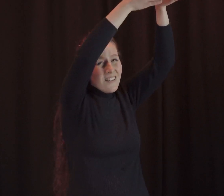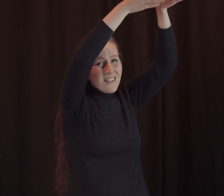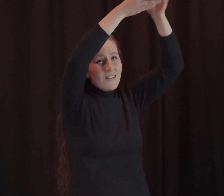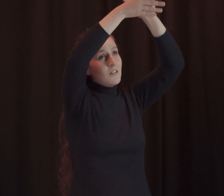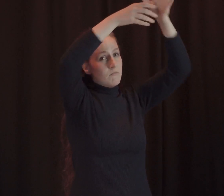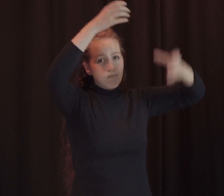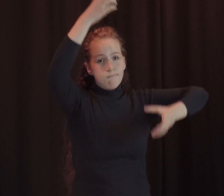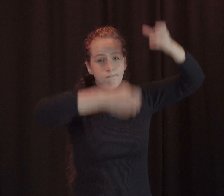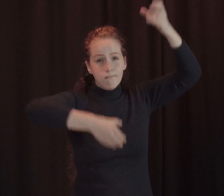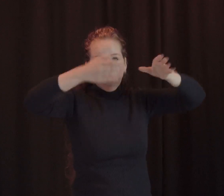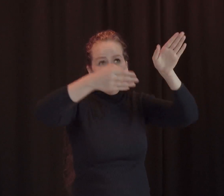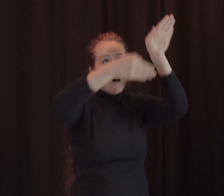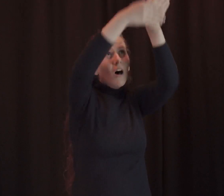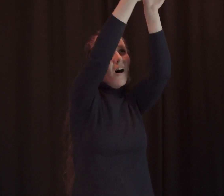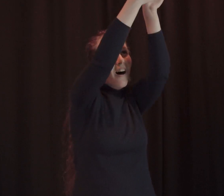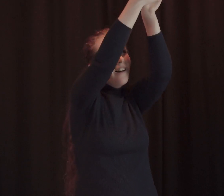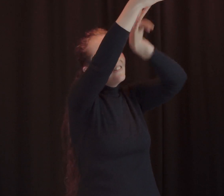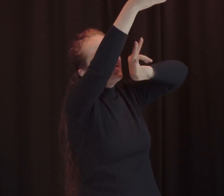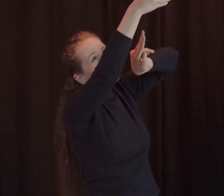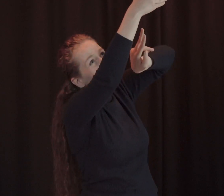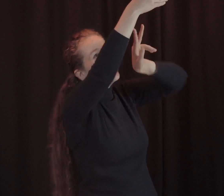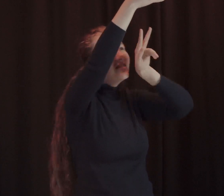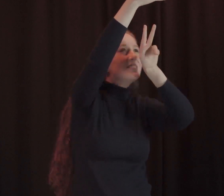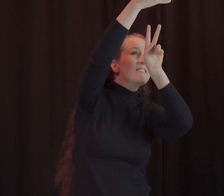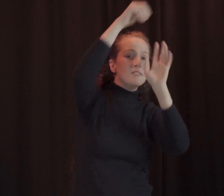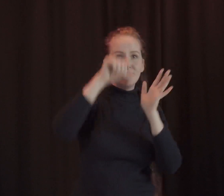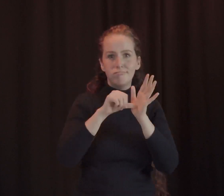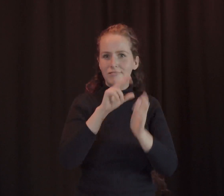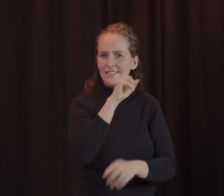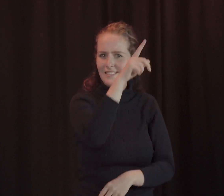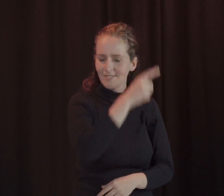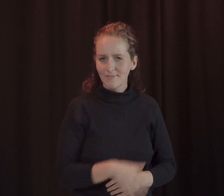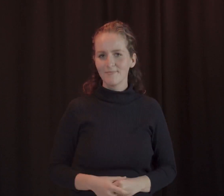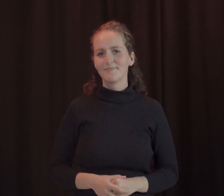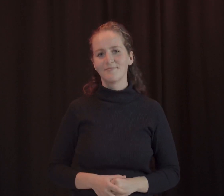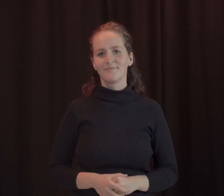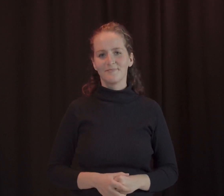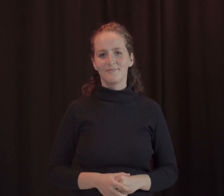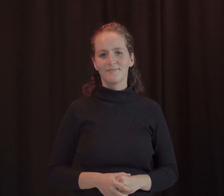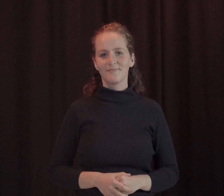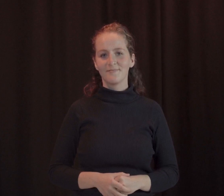with a row of columns in front, obscuring them.